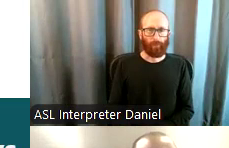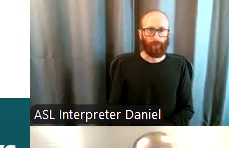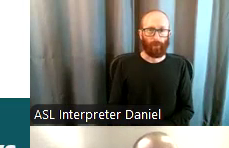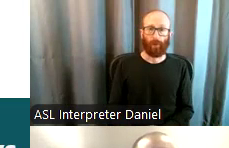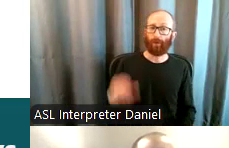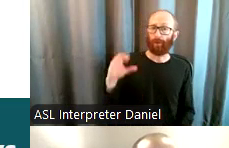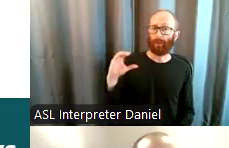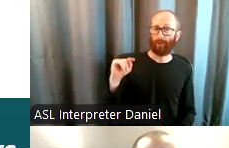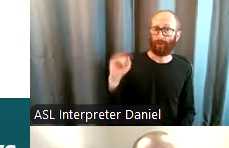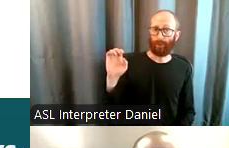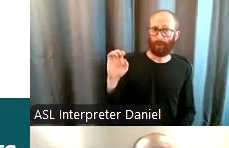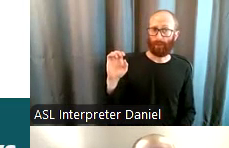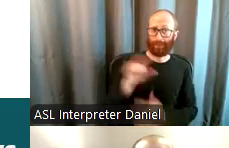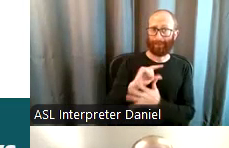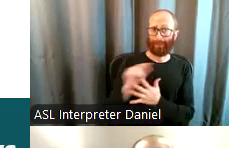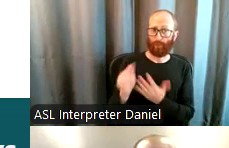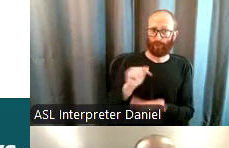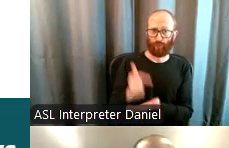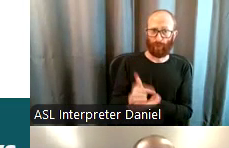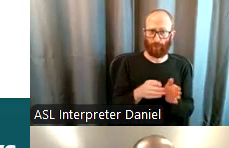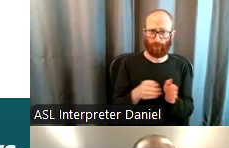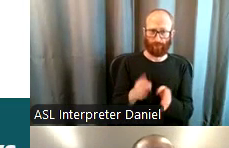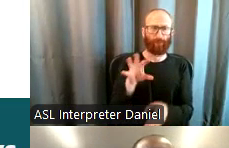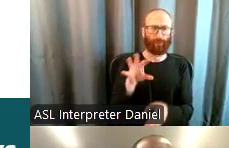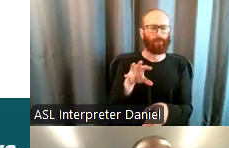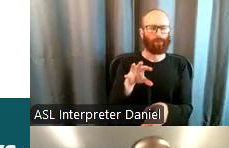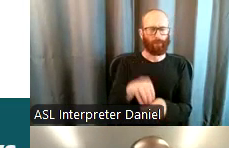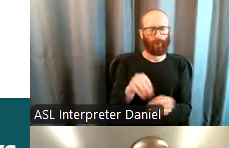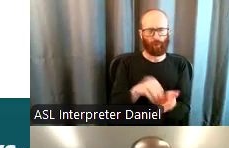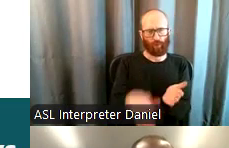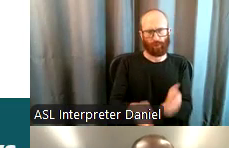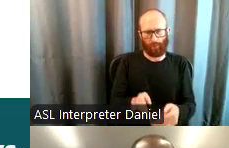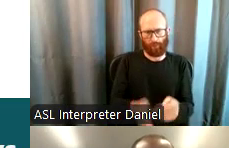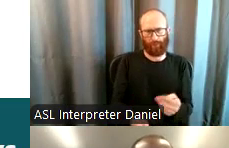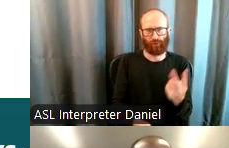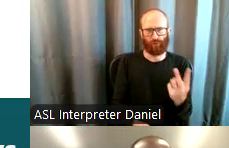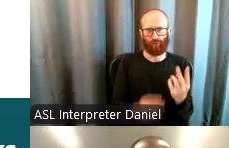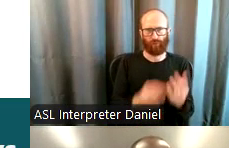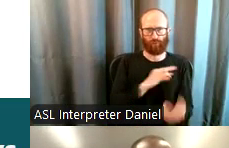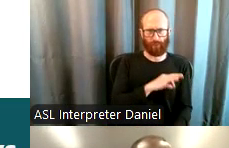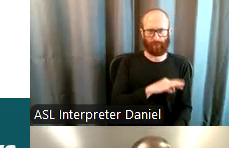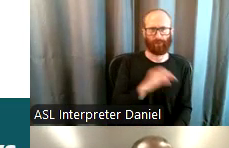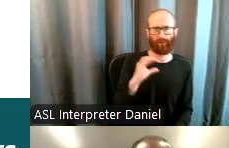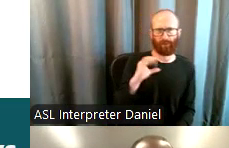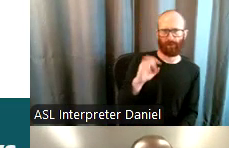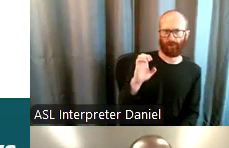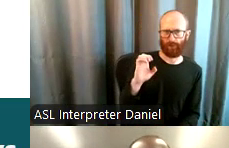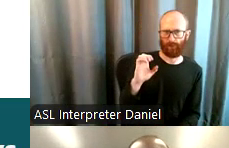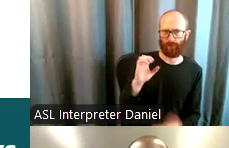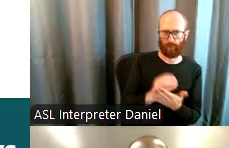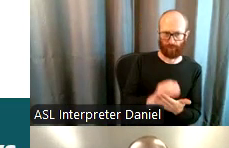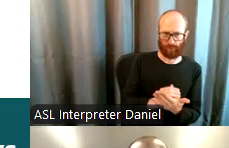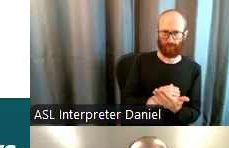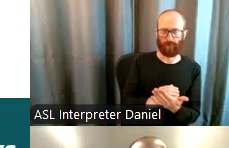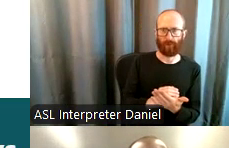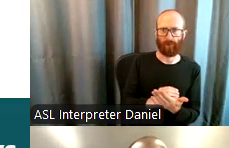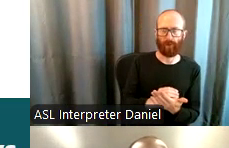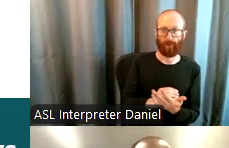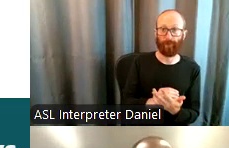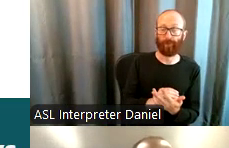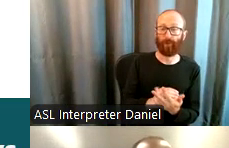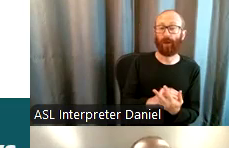graduation pathway involves students completing two credits of CTE courses um that are within a